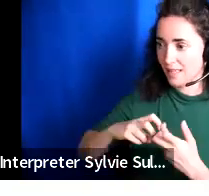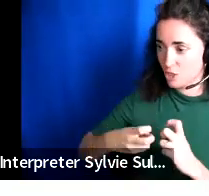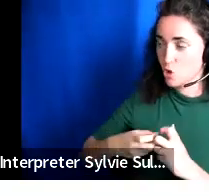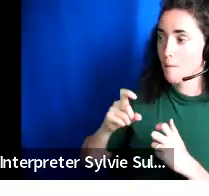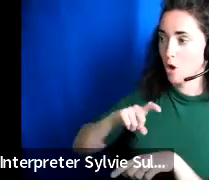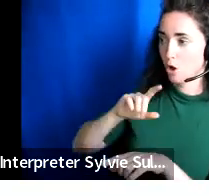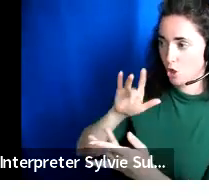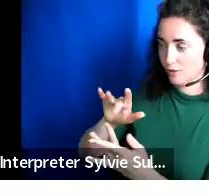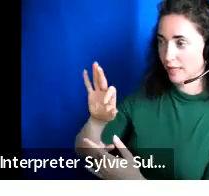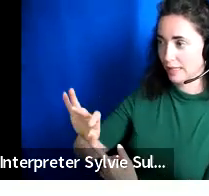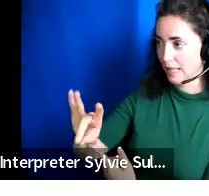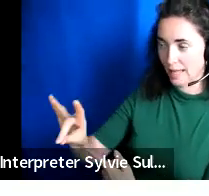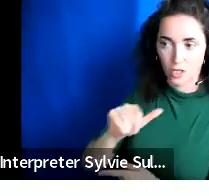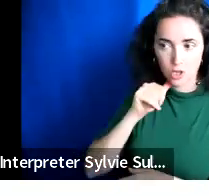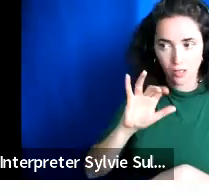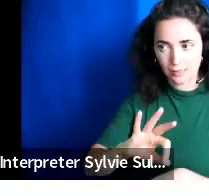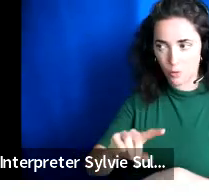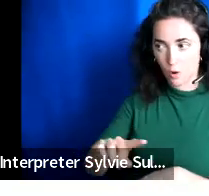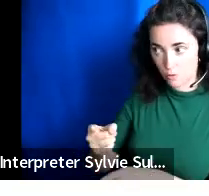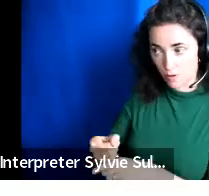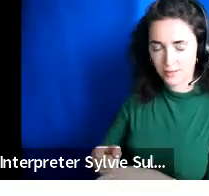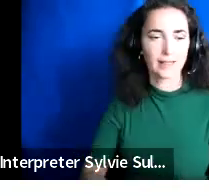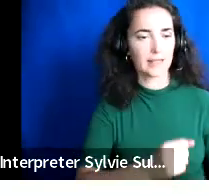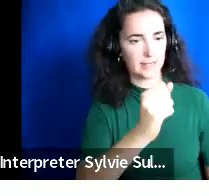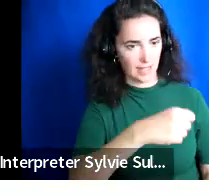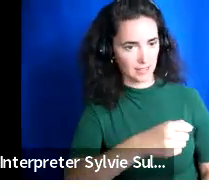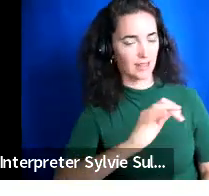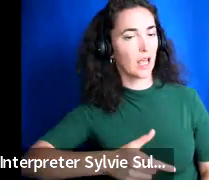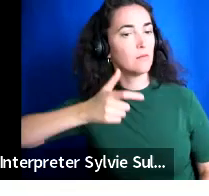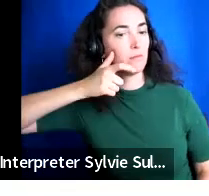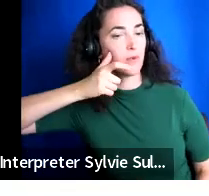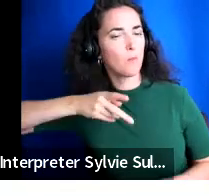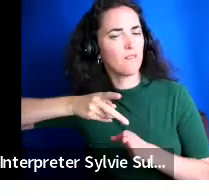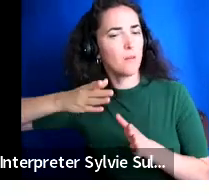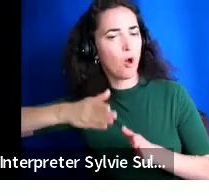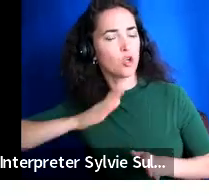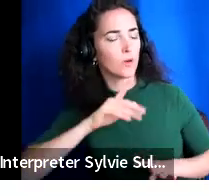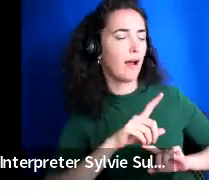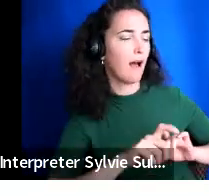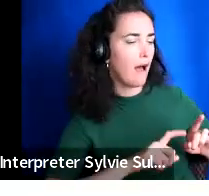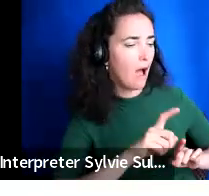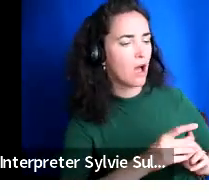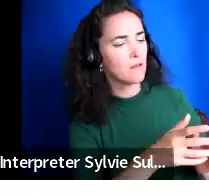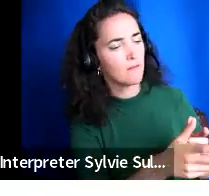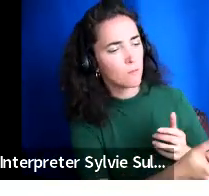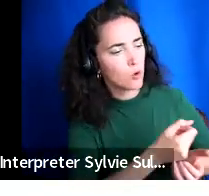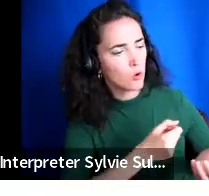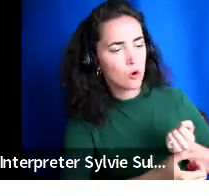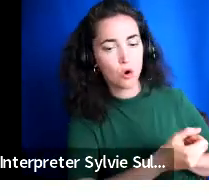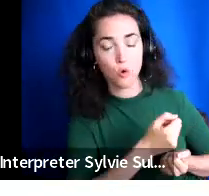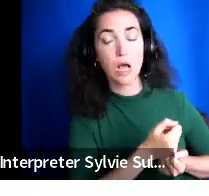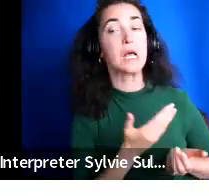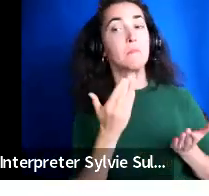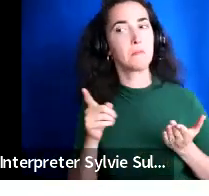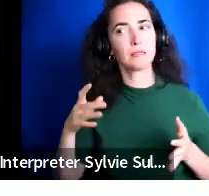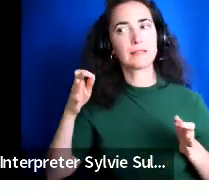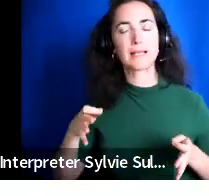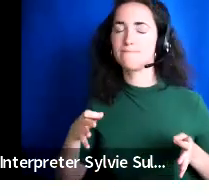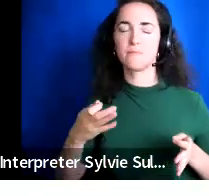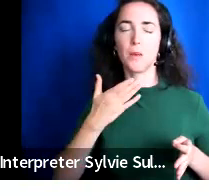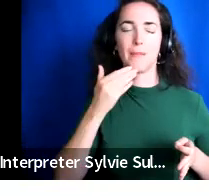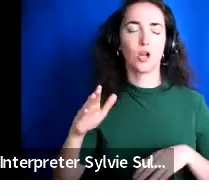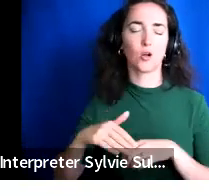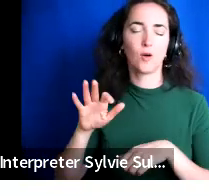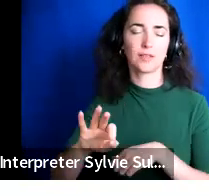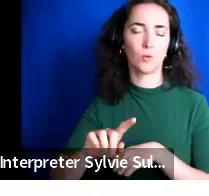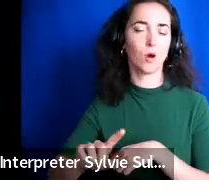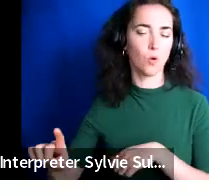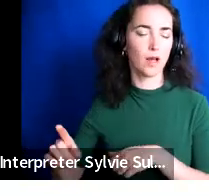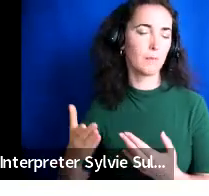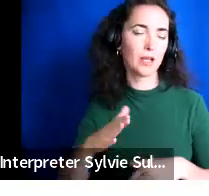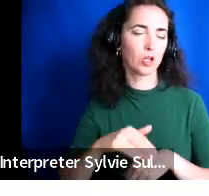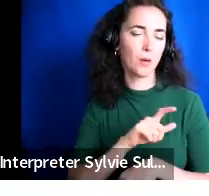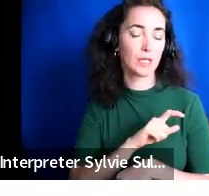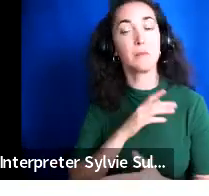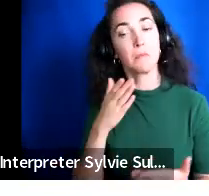That is correct, and the there will be professionals on the other line, asking questions, getting information, so they may determine that they do need to dispatch 901 or law enforcement as a safety issue.